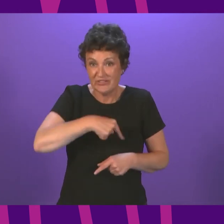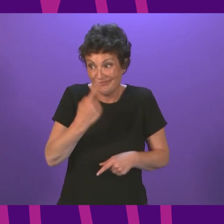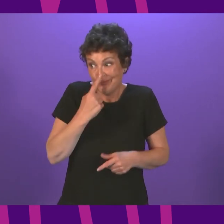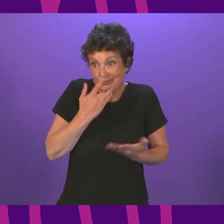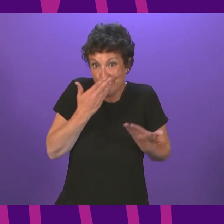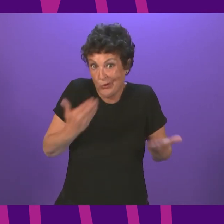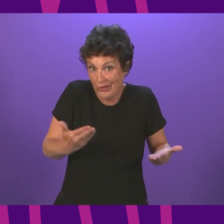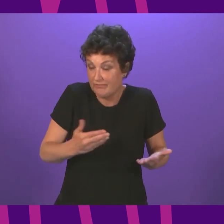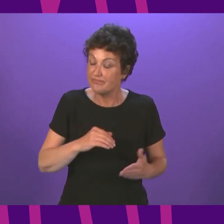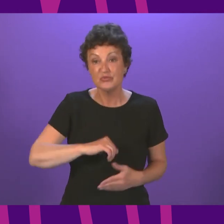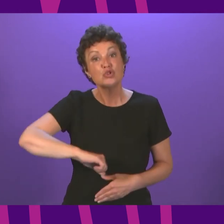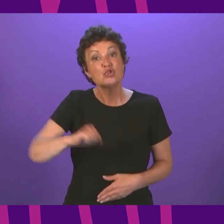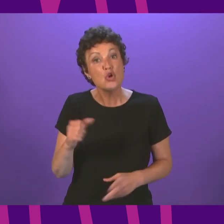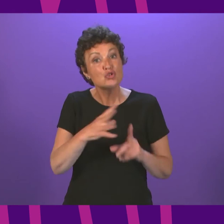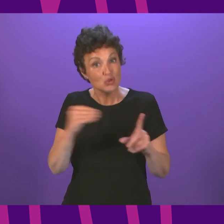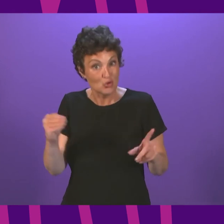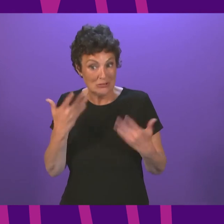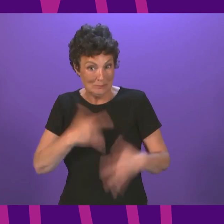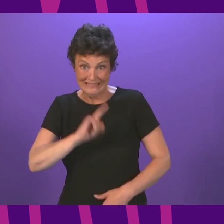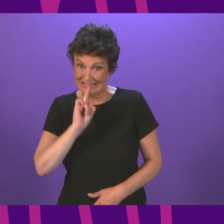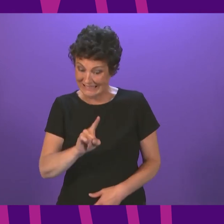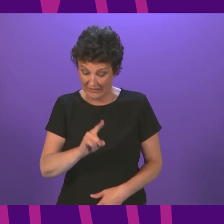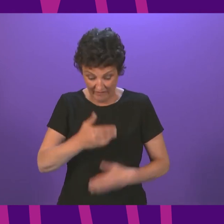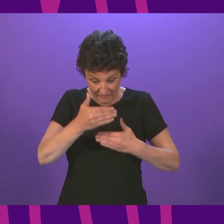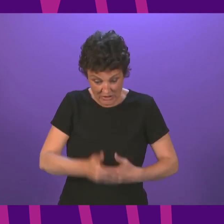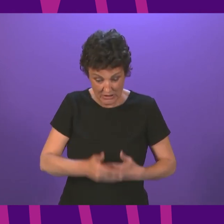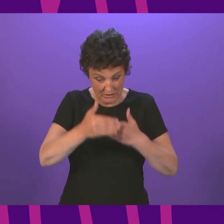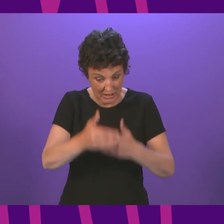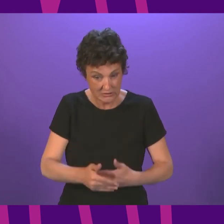look forward to doing that in the COVID-19 Recovery Committee, which is convened by Siobhian